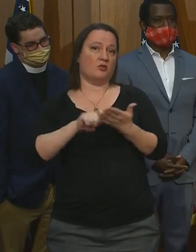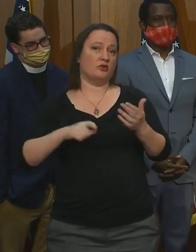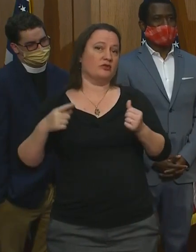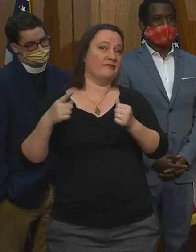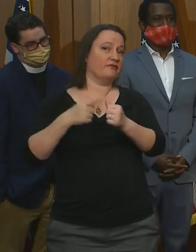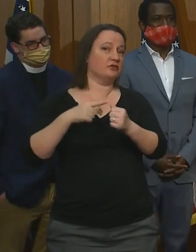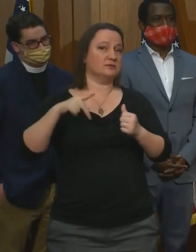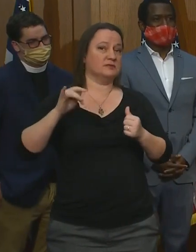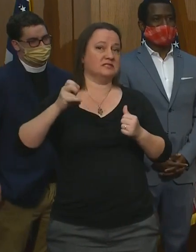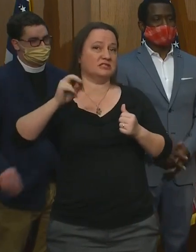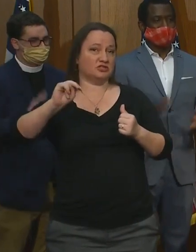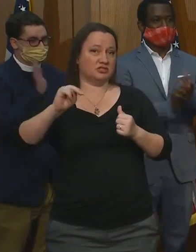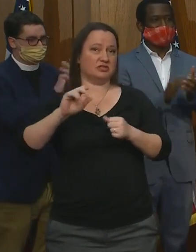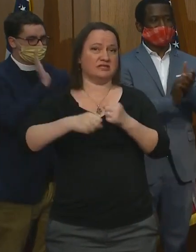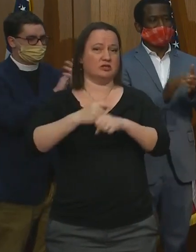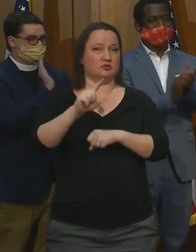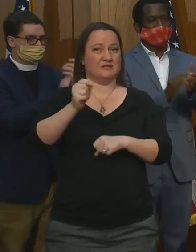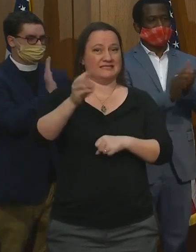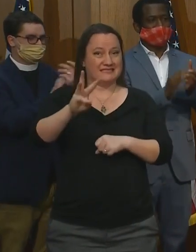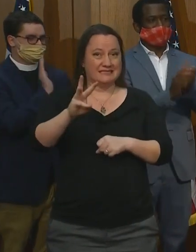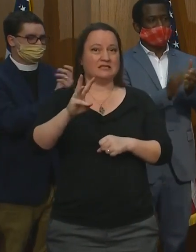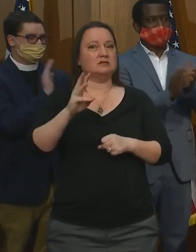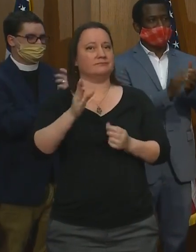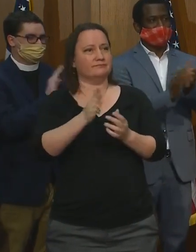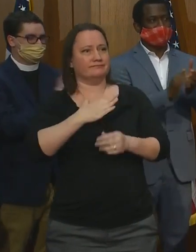AND I WROTE THE ORIGINAL